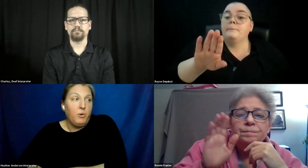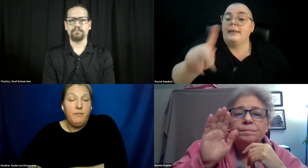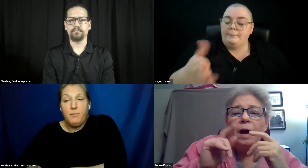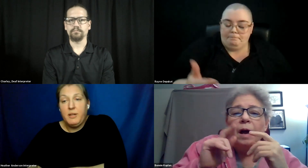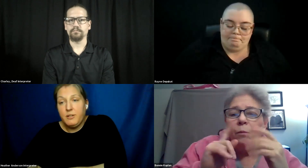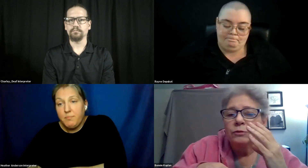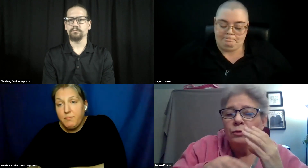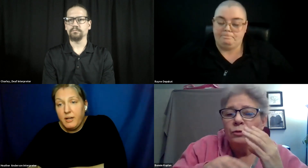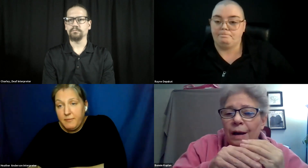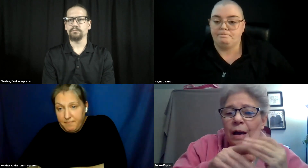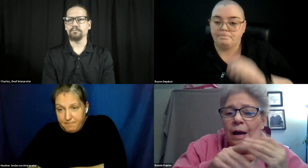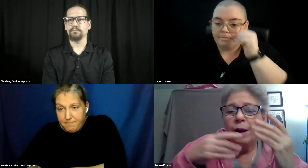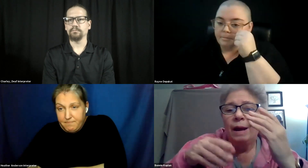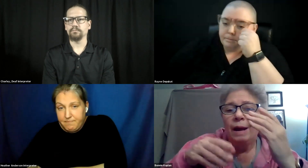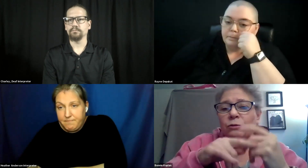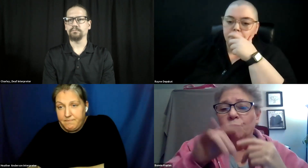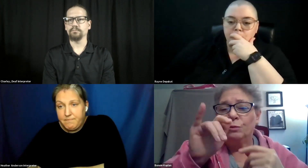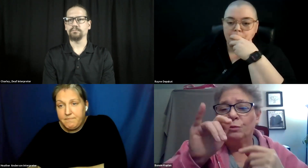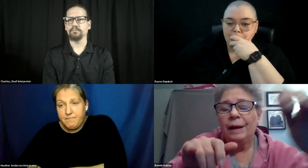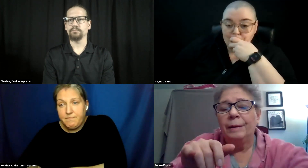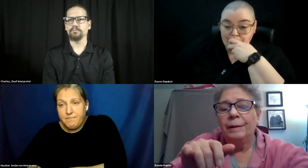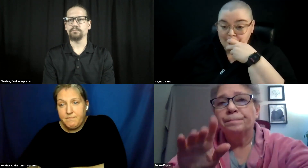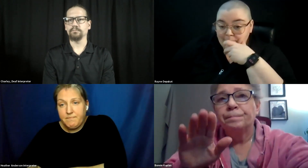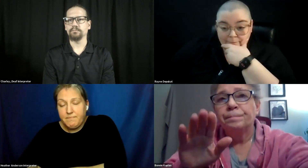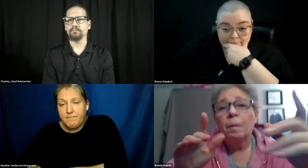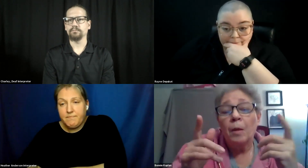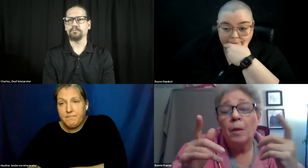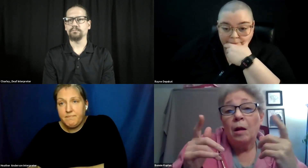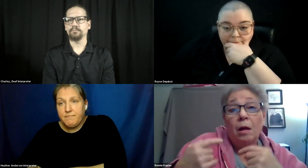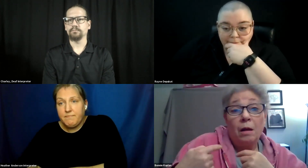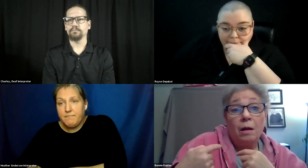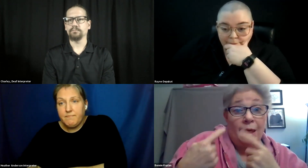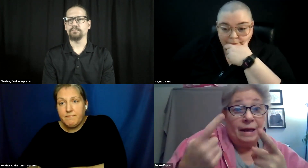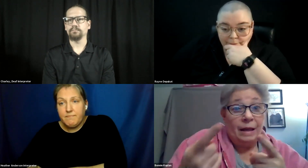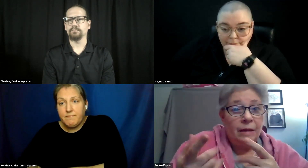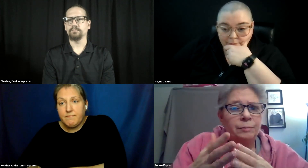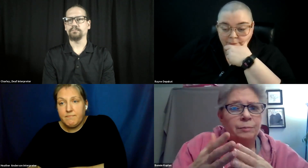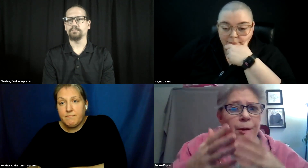For more information, Bonnie. Yeah, I want to add to that.